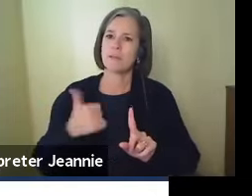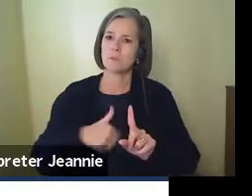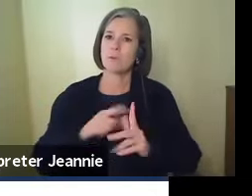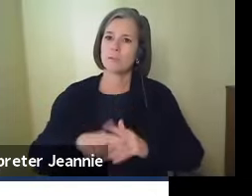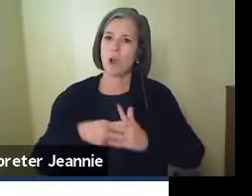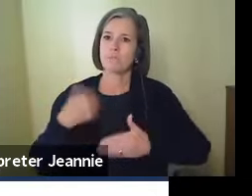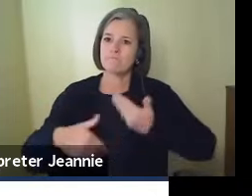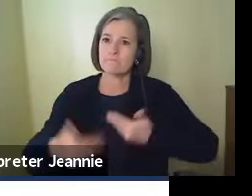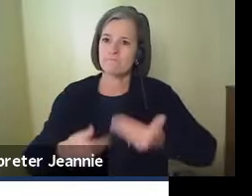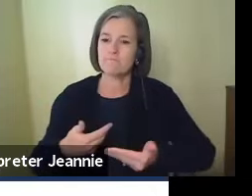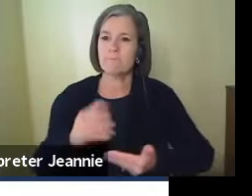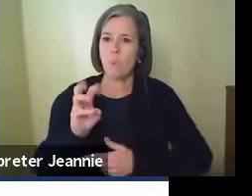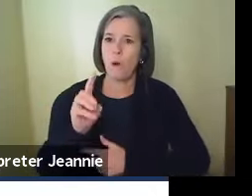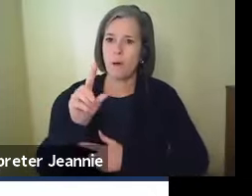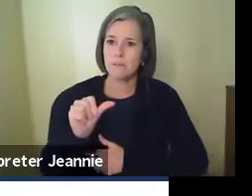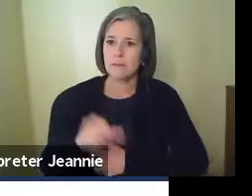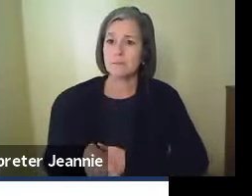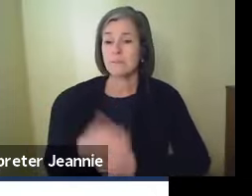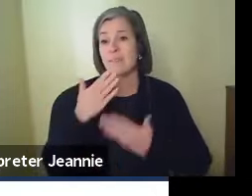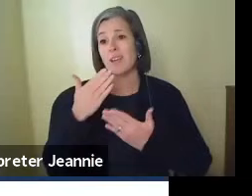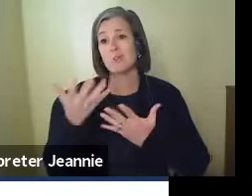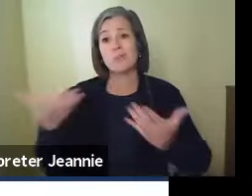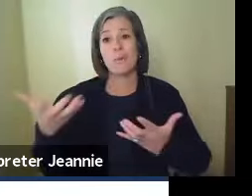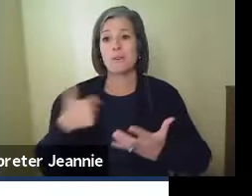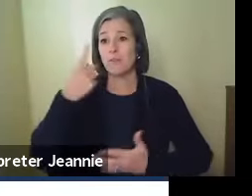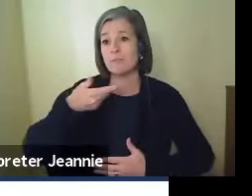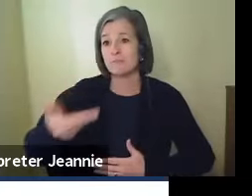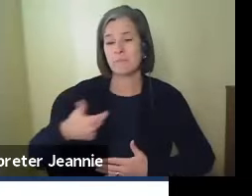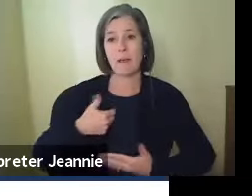So thank you so much for having me and I will be happy to answer any questions when we get